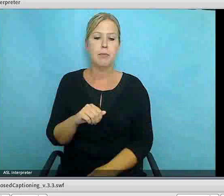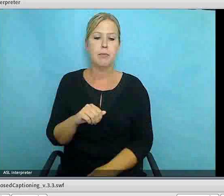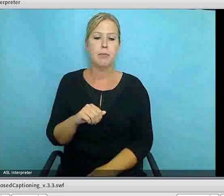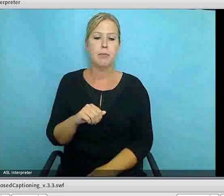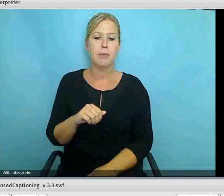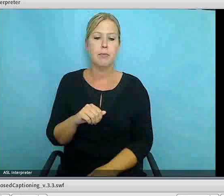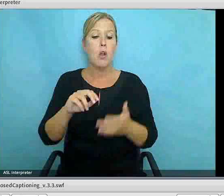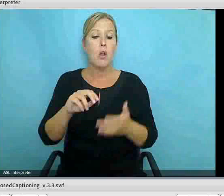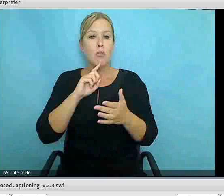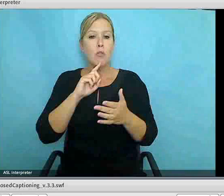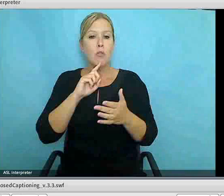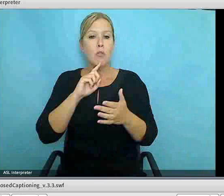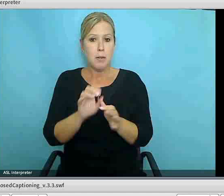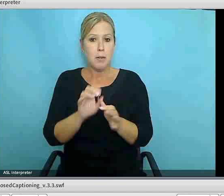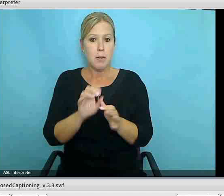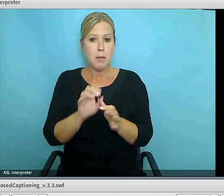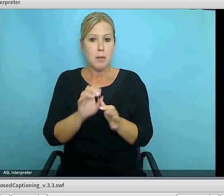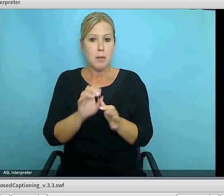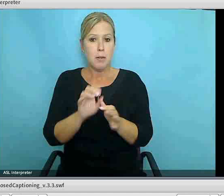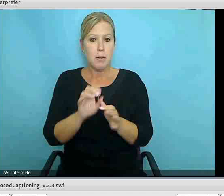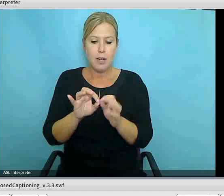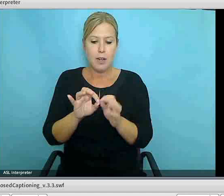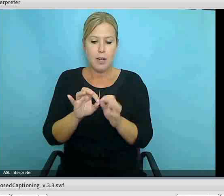needing personal services.